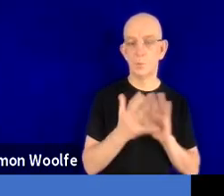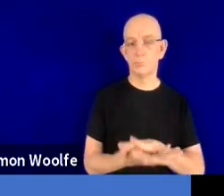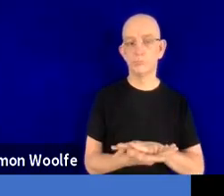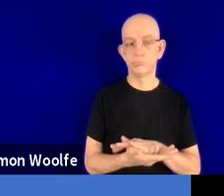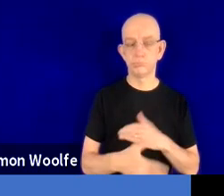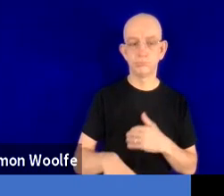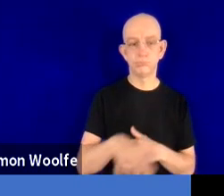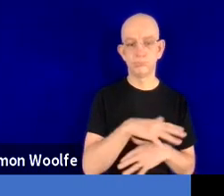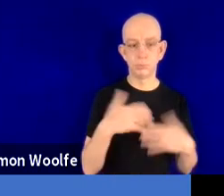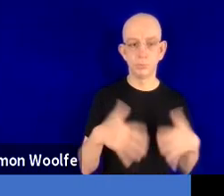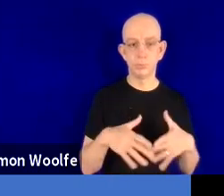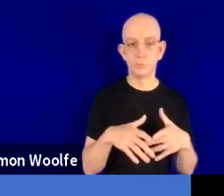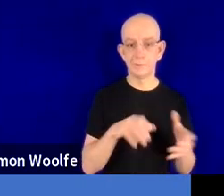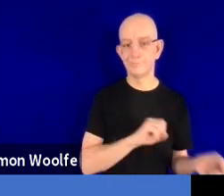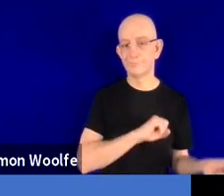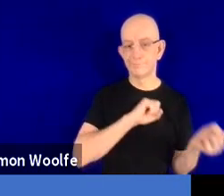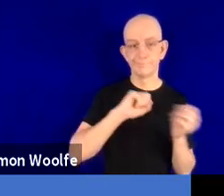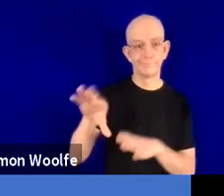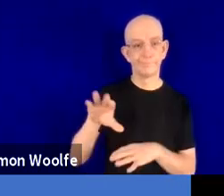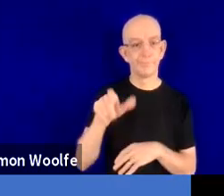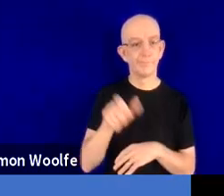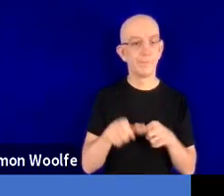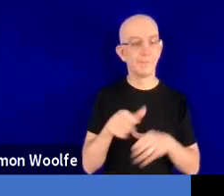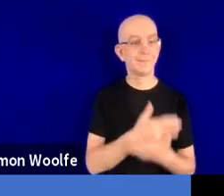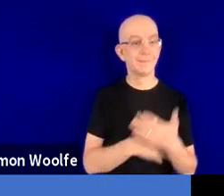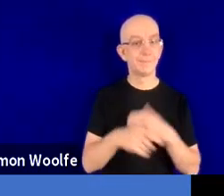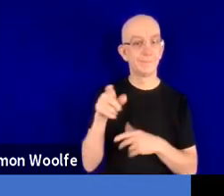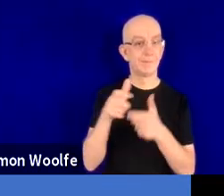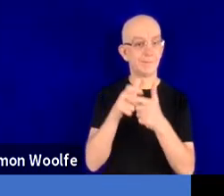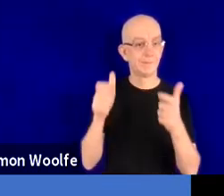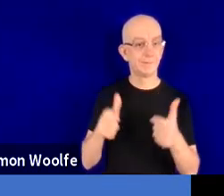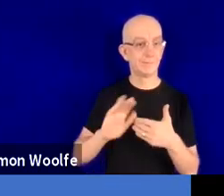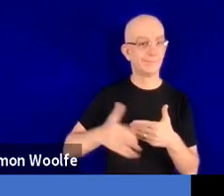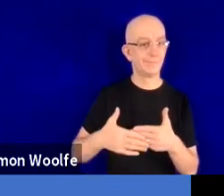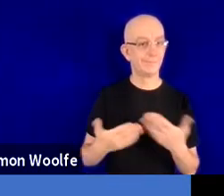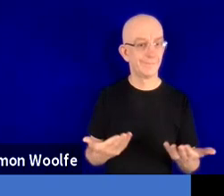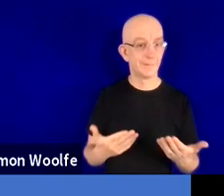Very few low and middle income countries have started to develop personal assistance teams